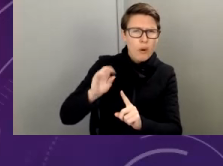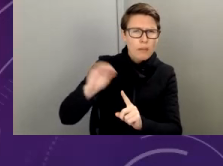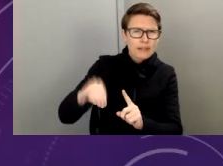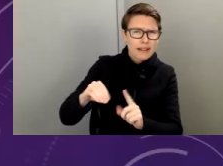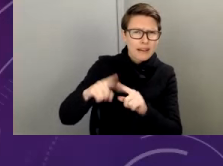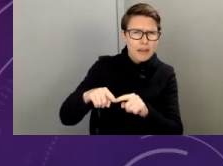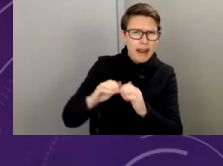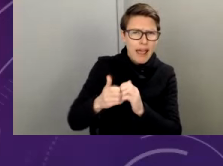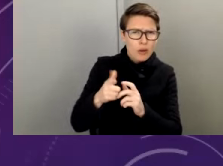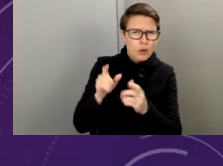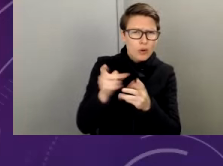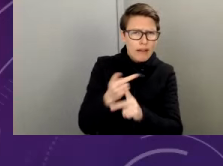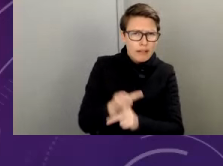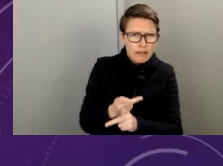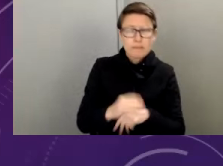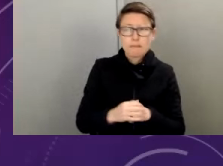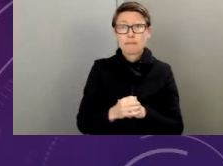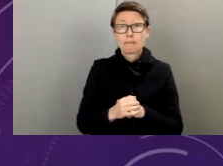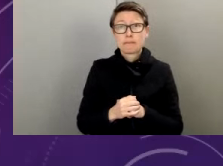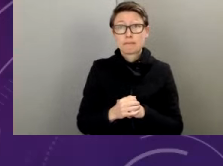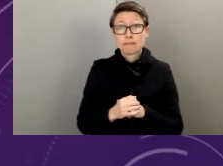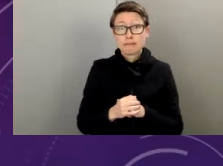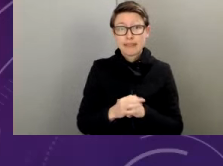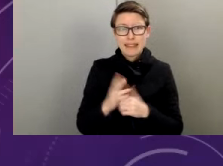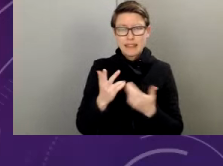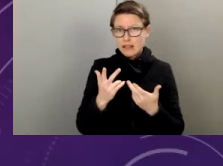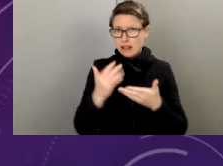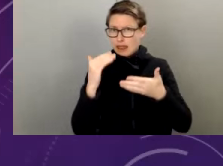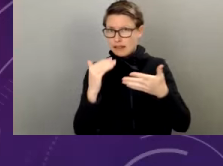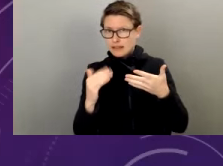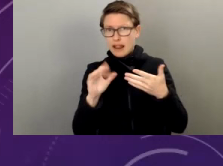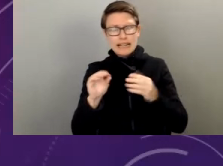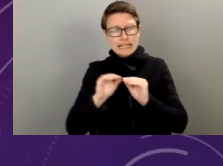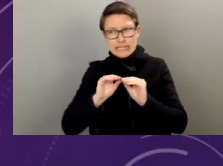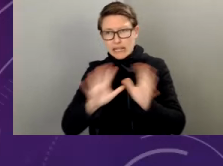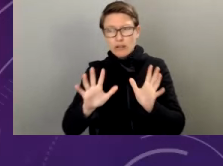listed and are clearly identified as Jon went over in the highlighting of your file grading detail.